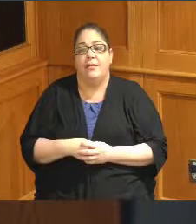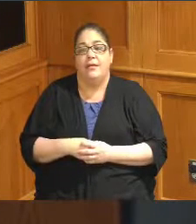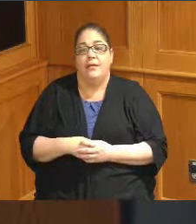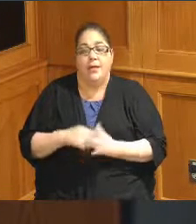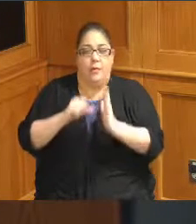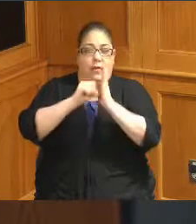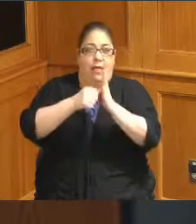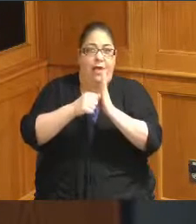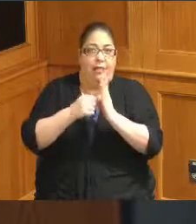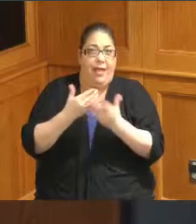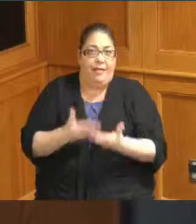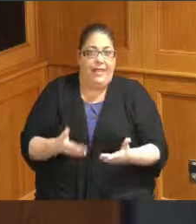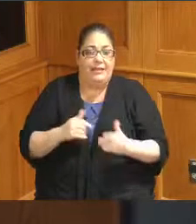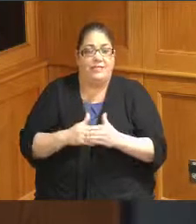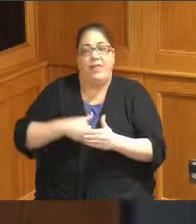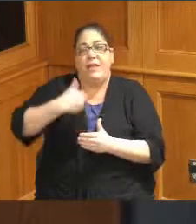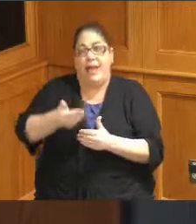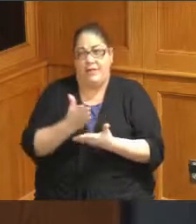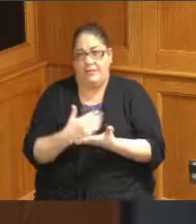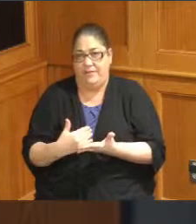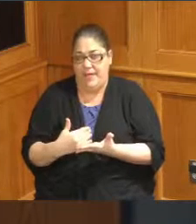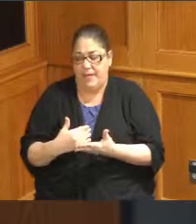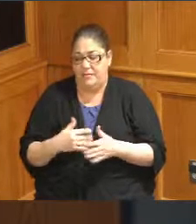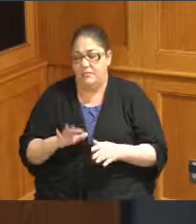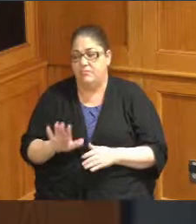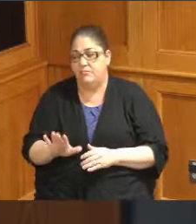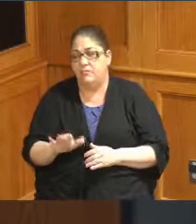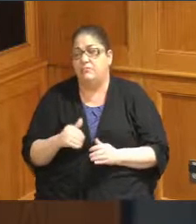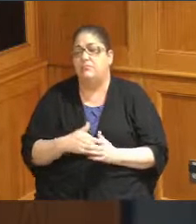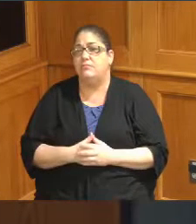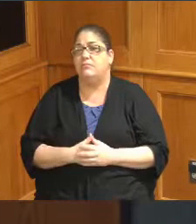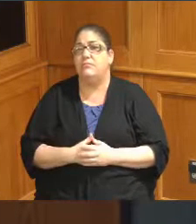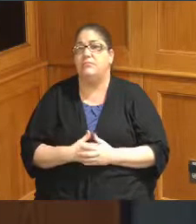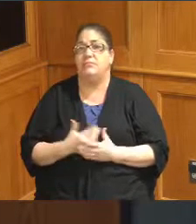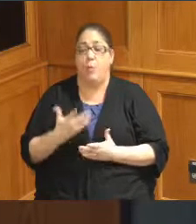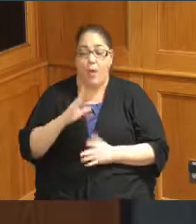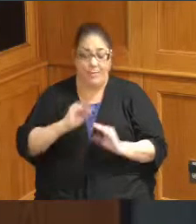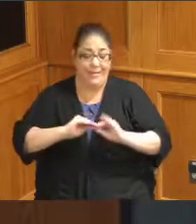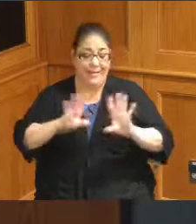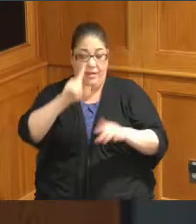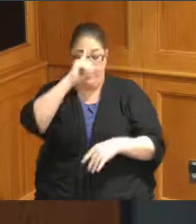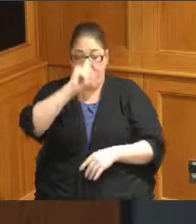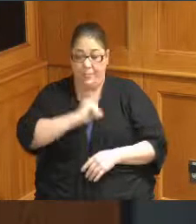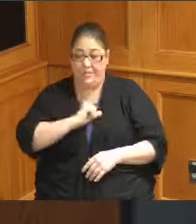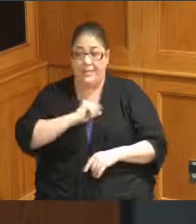we go to this next phase I want to be real clear at least for myself I can't speak for others